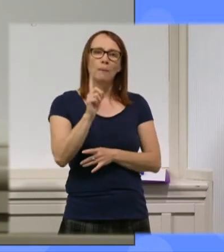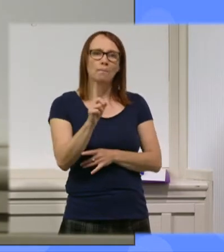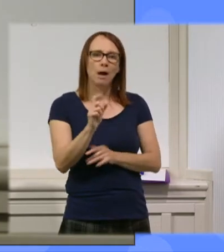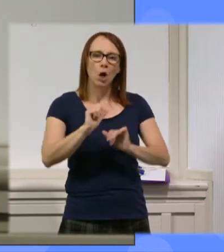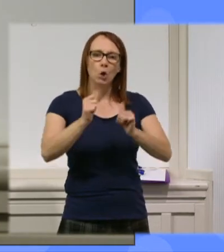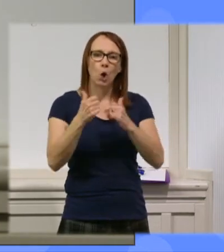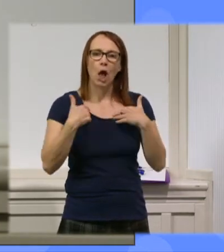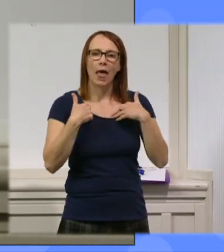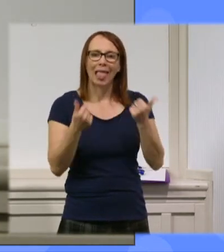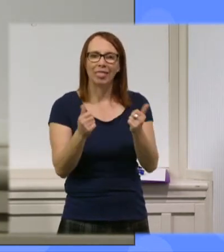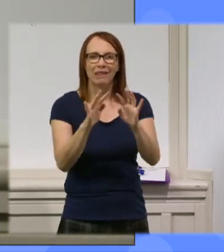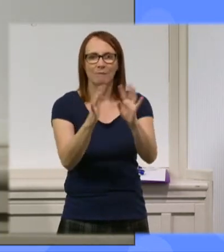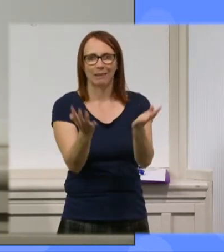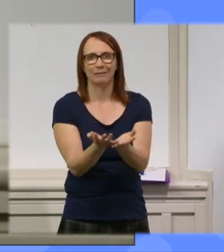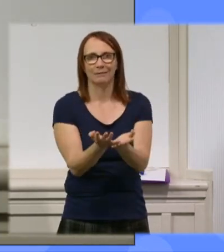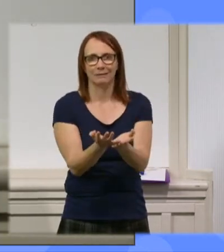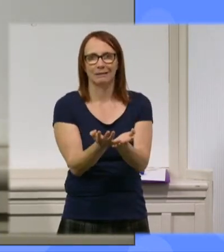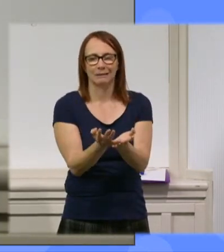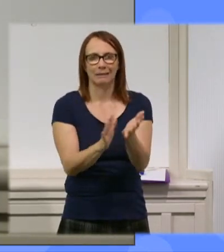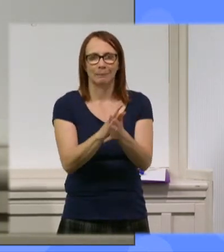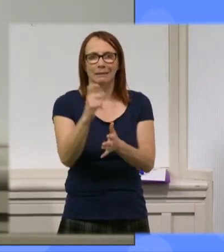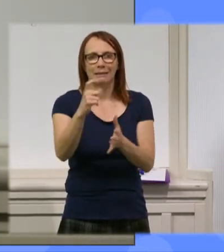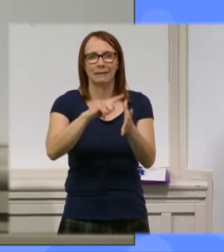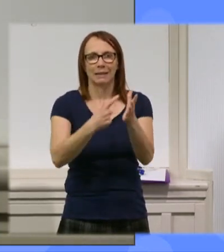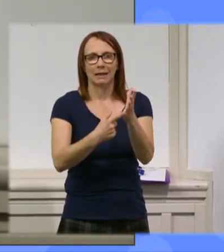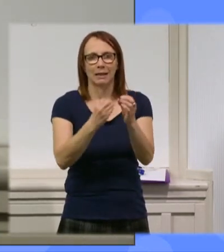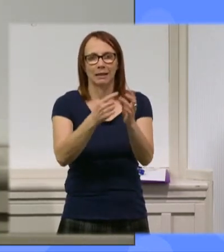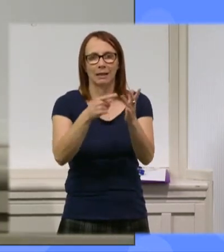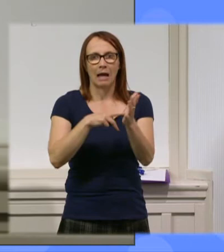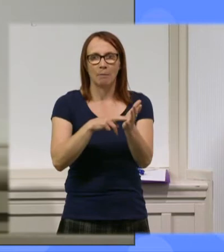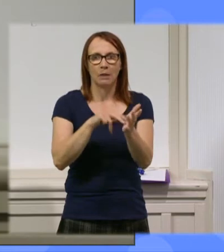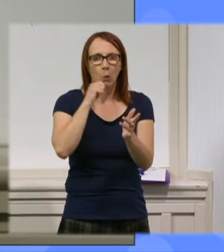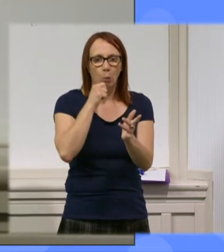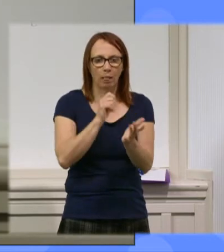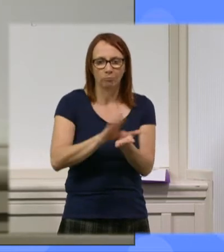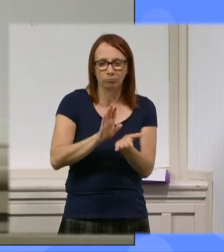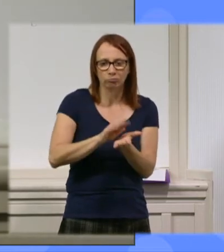for the climate they help pull that carbon back out of the atmosphere so you